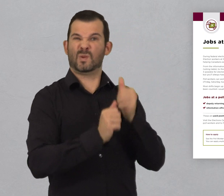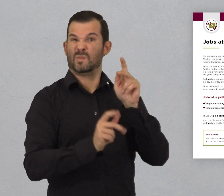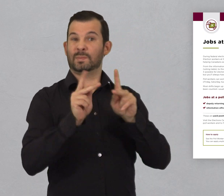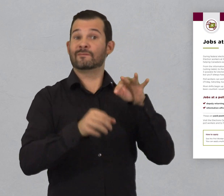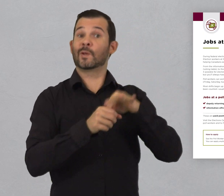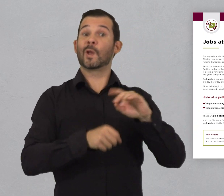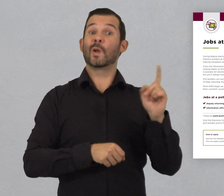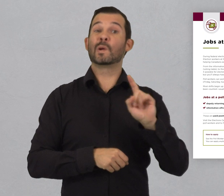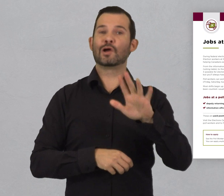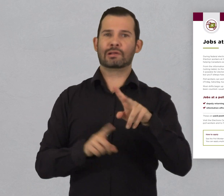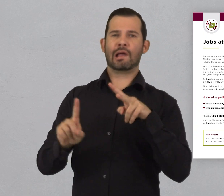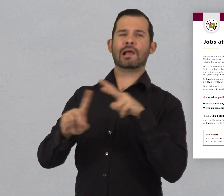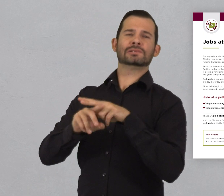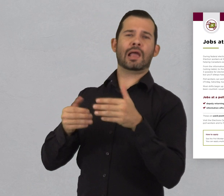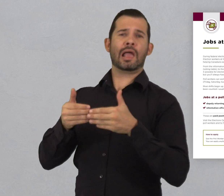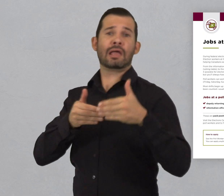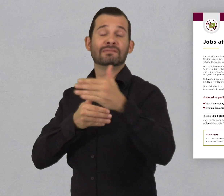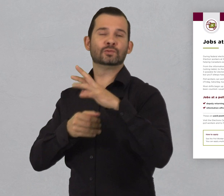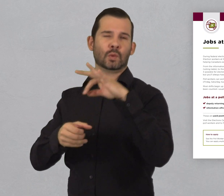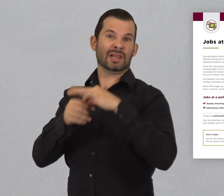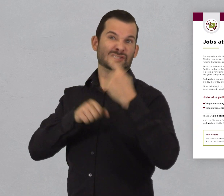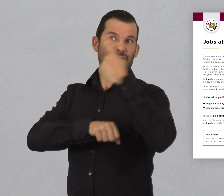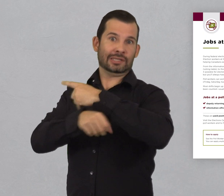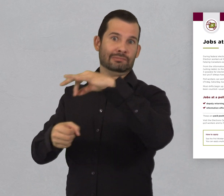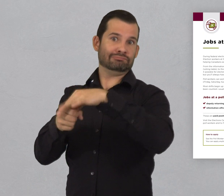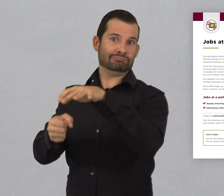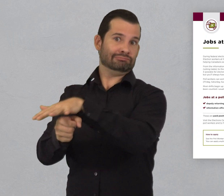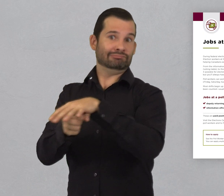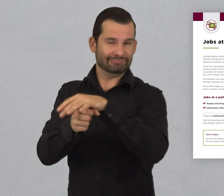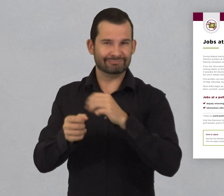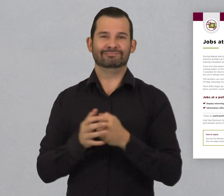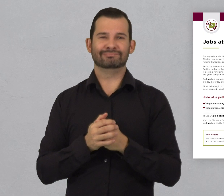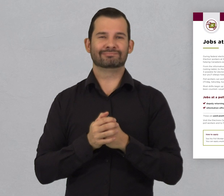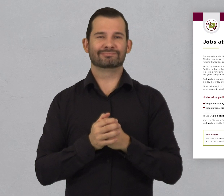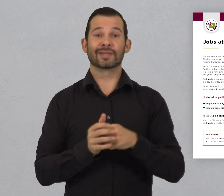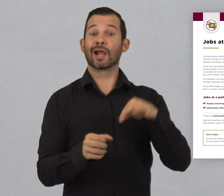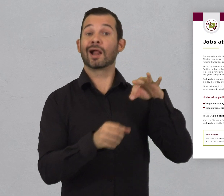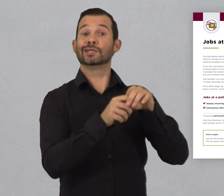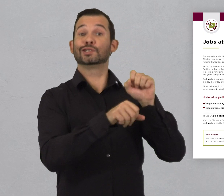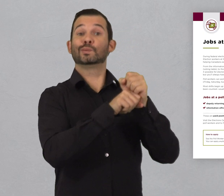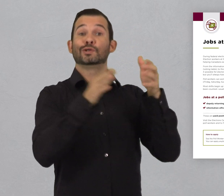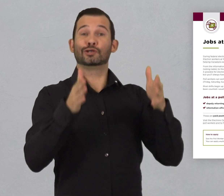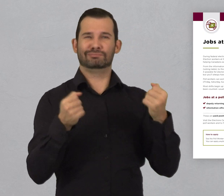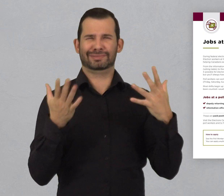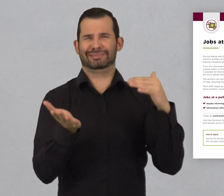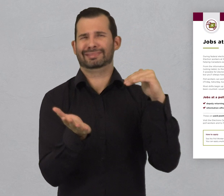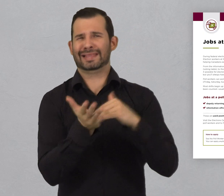vote at their assigned advance or election day poll. Election workers at the thousands of polling